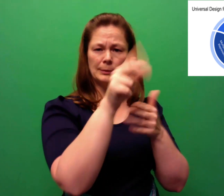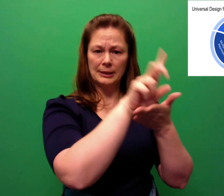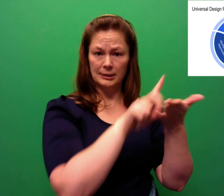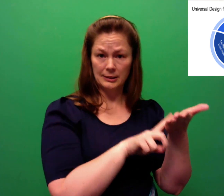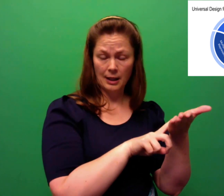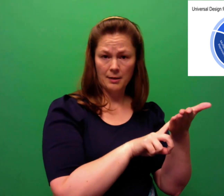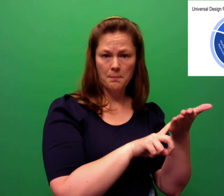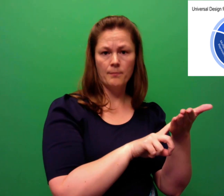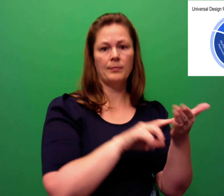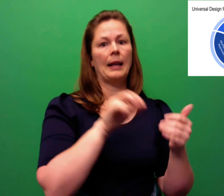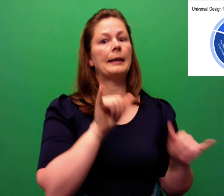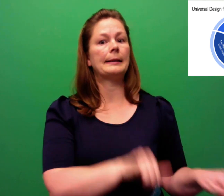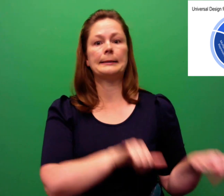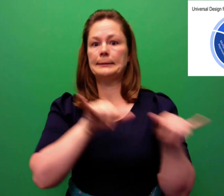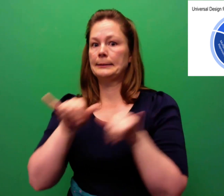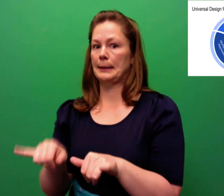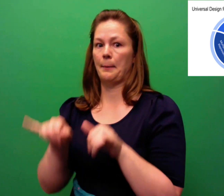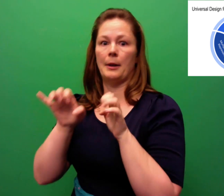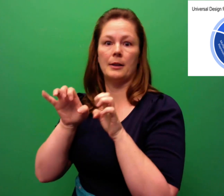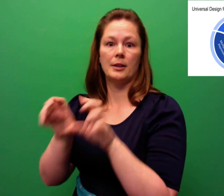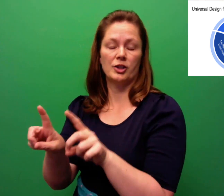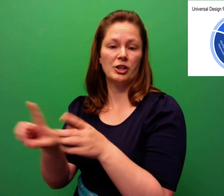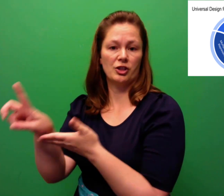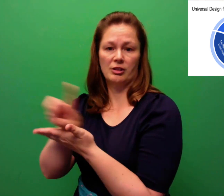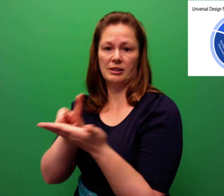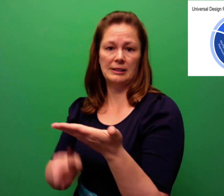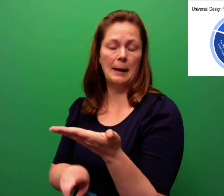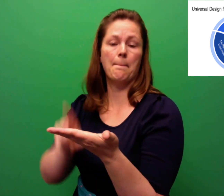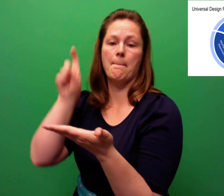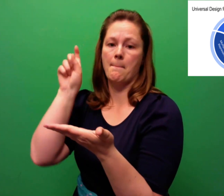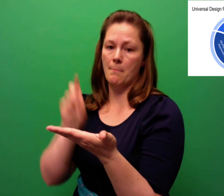right at the beginning of the process for creating a new building your space.